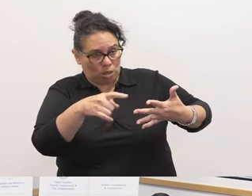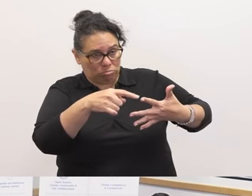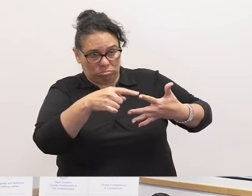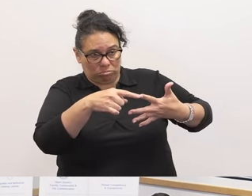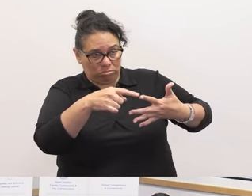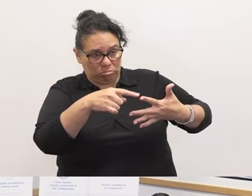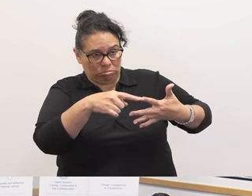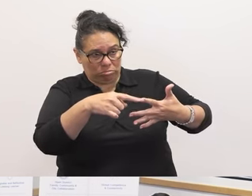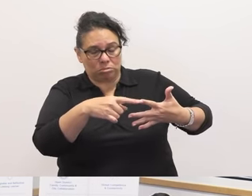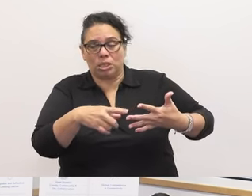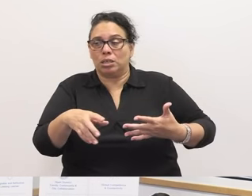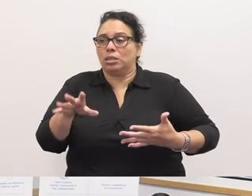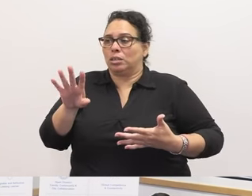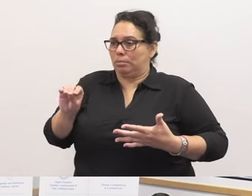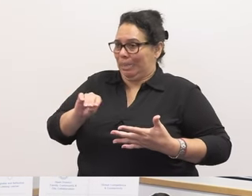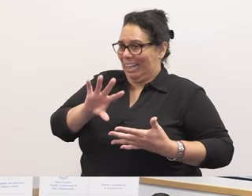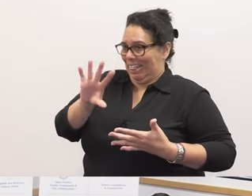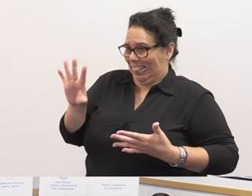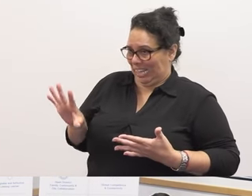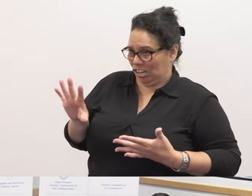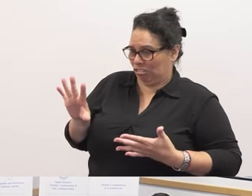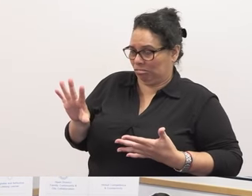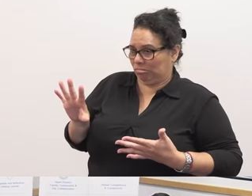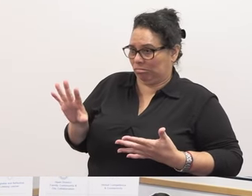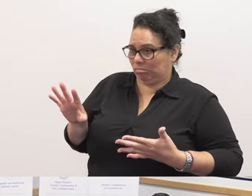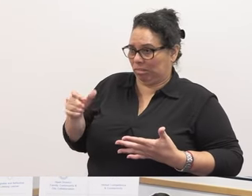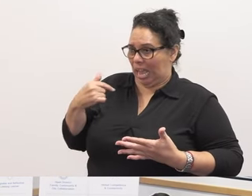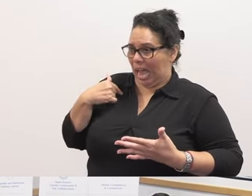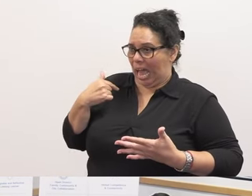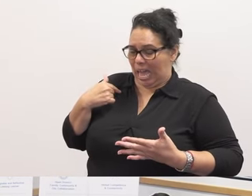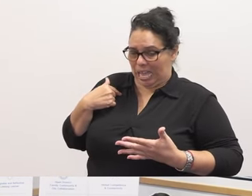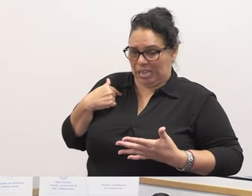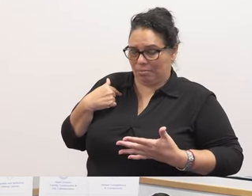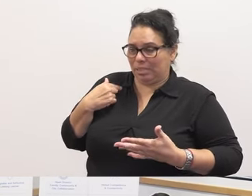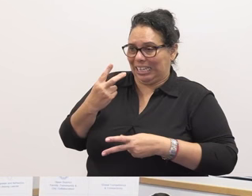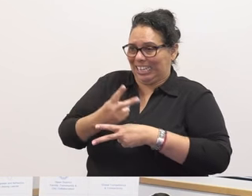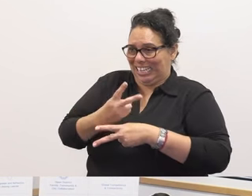So to be clear, I was a full keep on goal three actually,